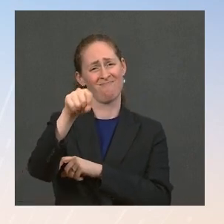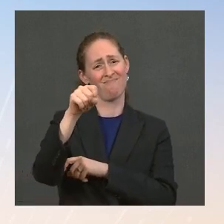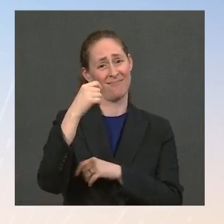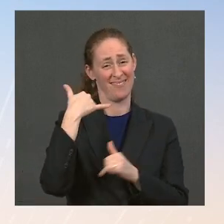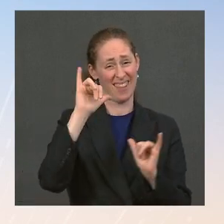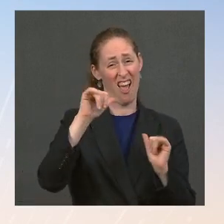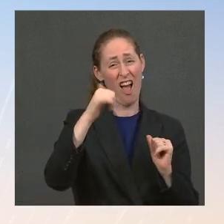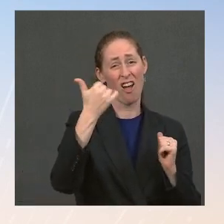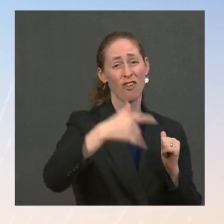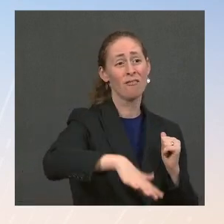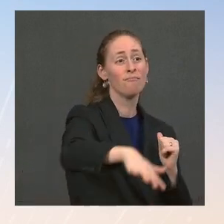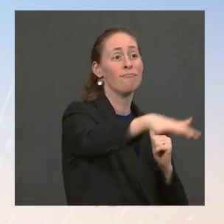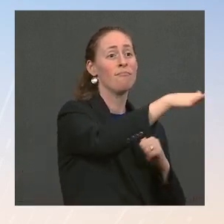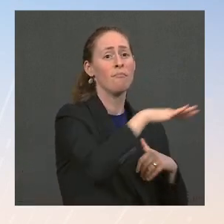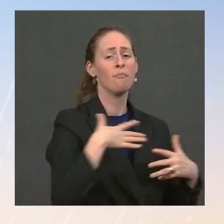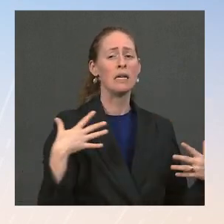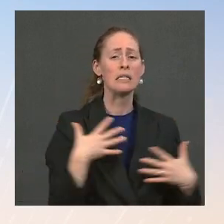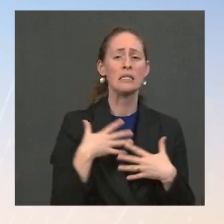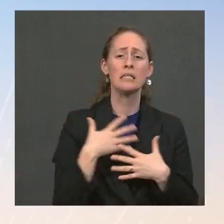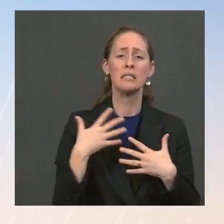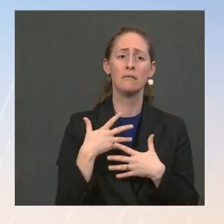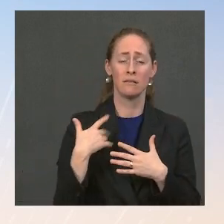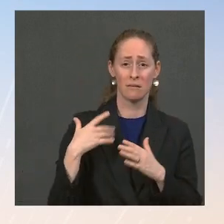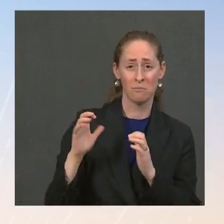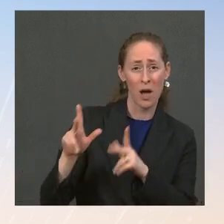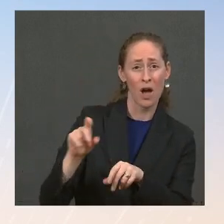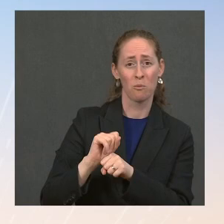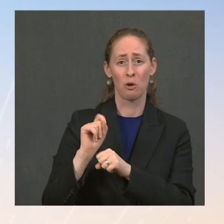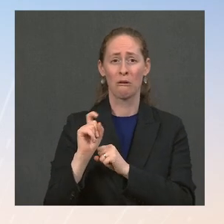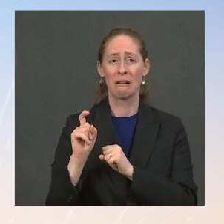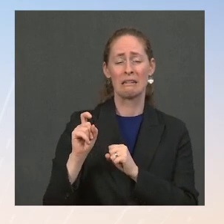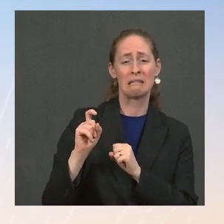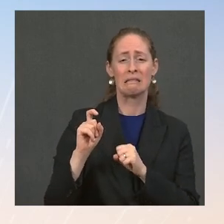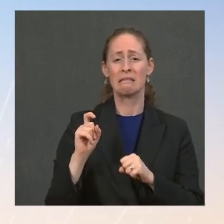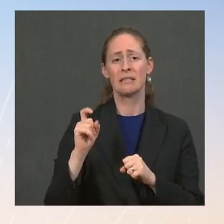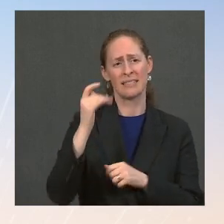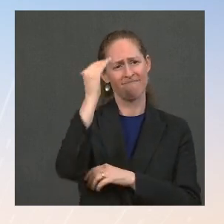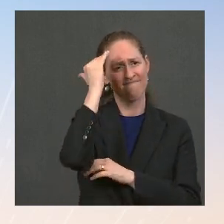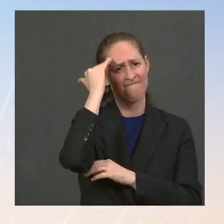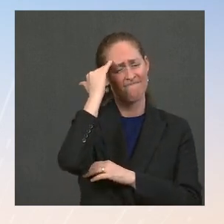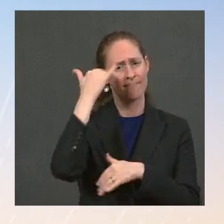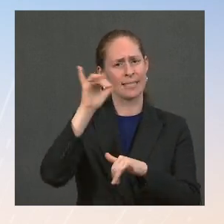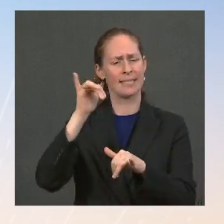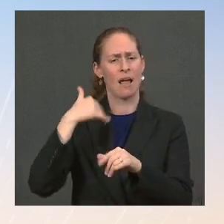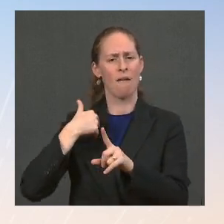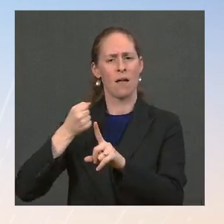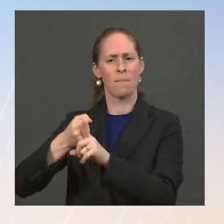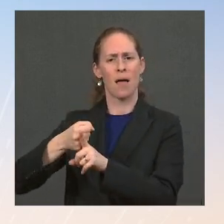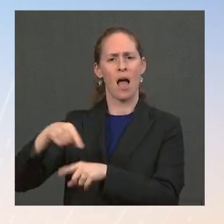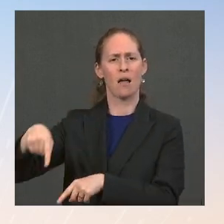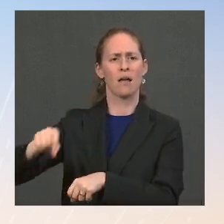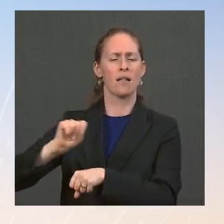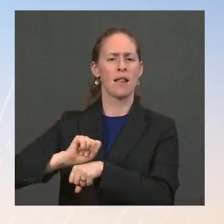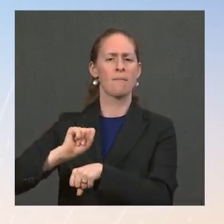that people are not sure if they're safe or not -- is a contributor as we look at the number of open jobs out there. The Press: Jen -- >> Ms. Psaki: Oh, go ahead.